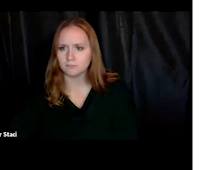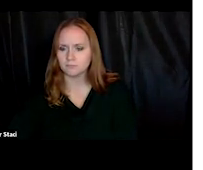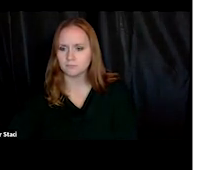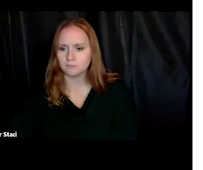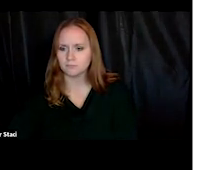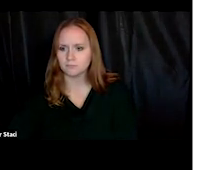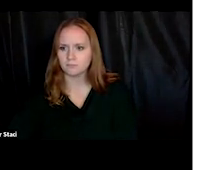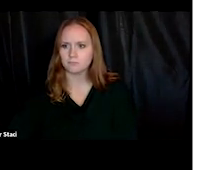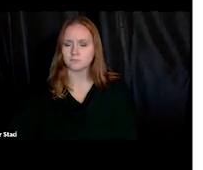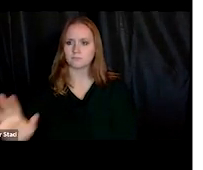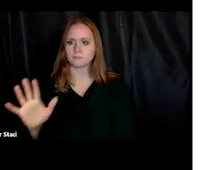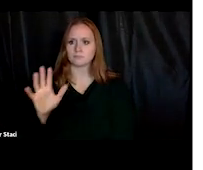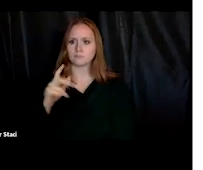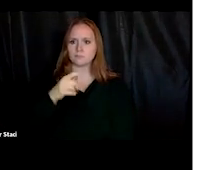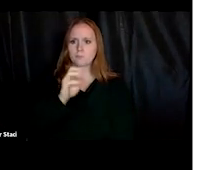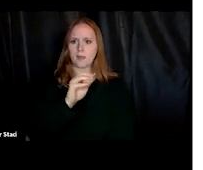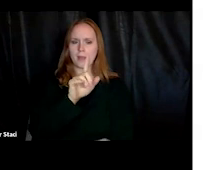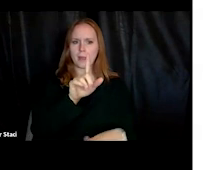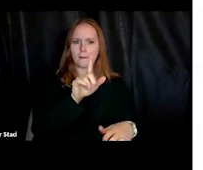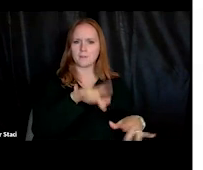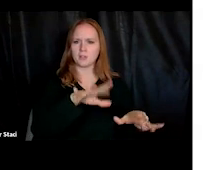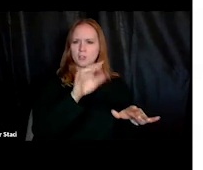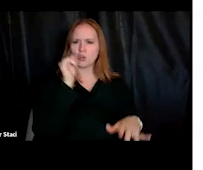[Pam] Hi. Hope, you cut out a little bit. Your audio froze.